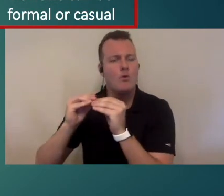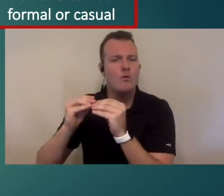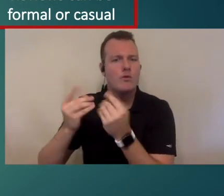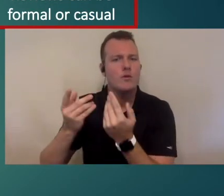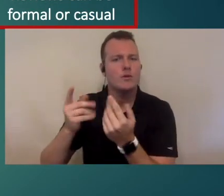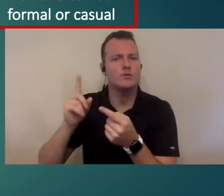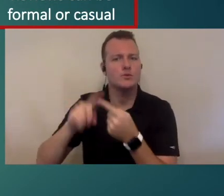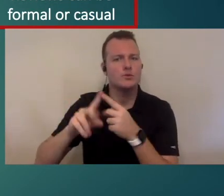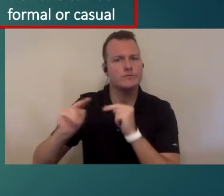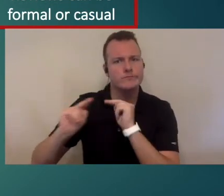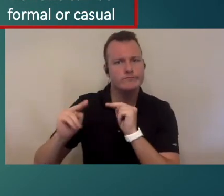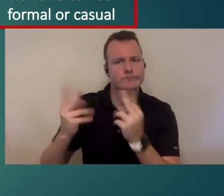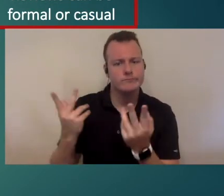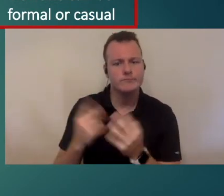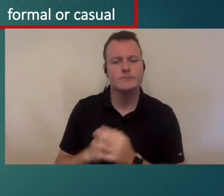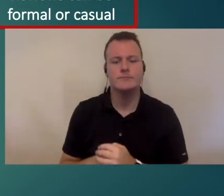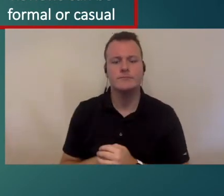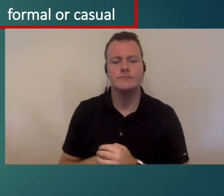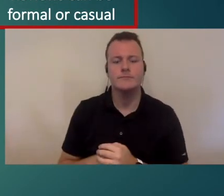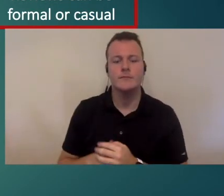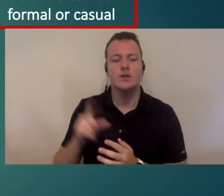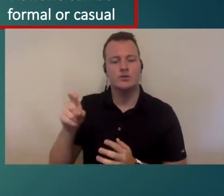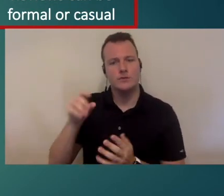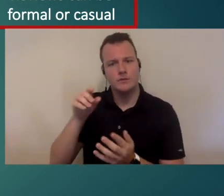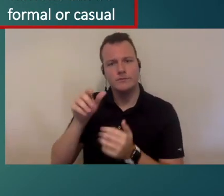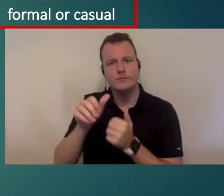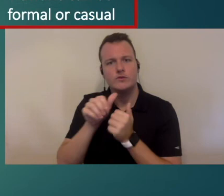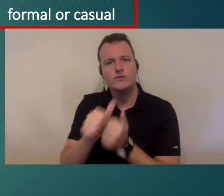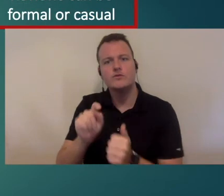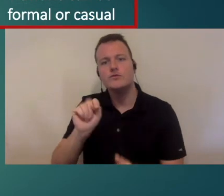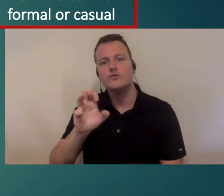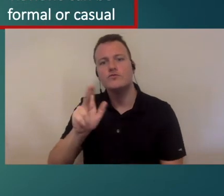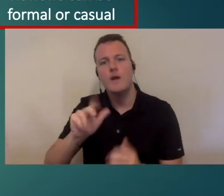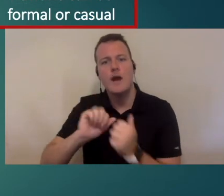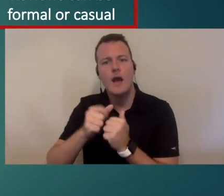Over-perform. Track how you're benefiting your company.